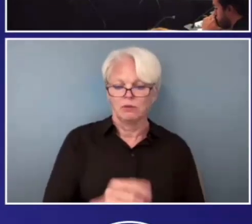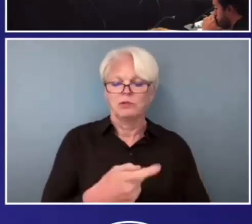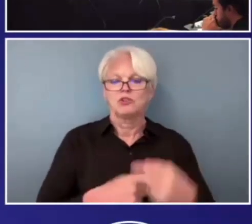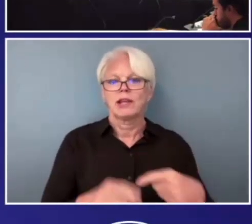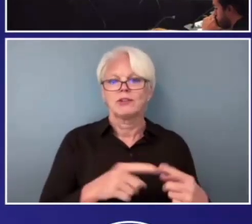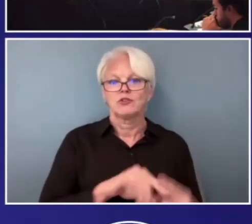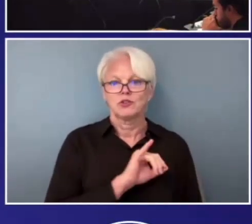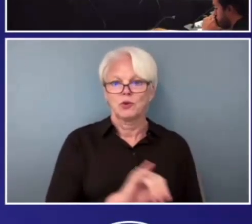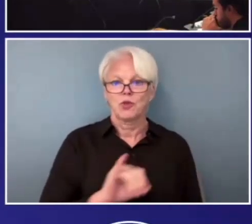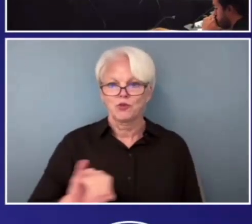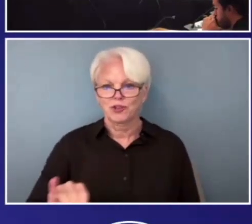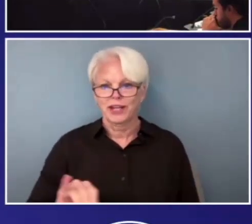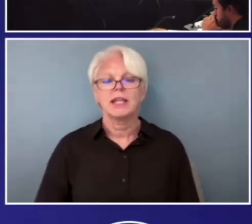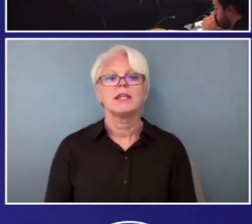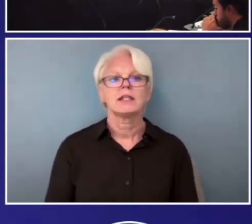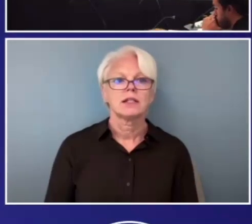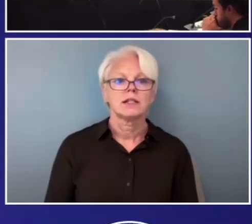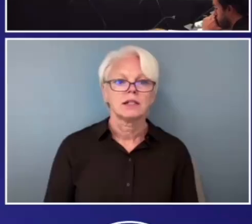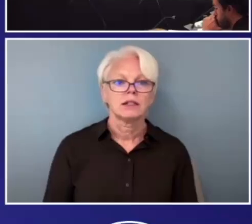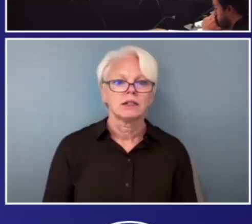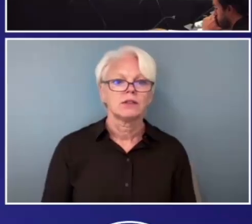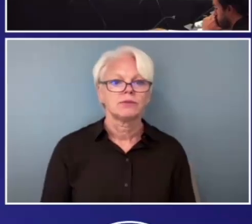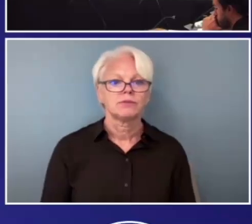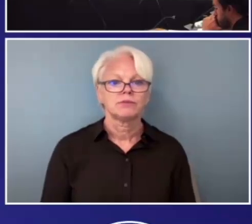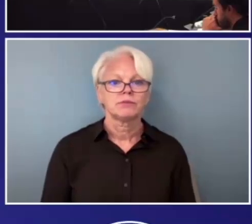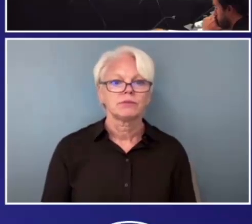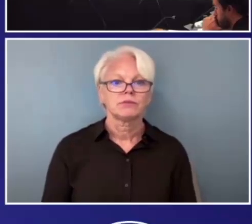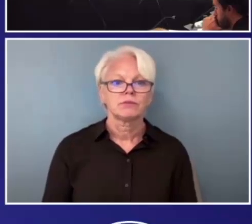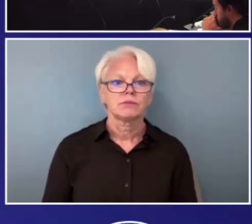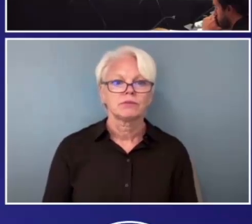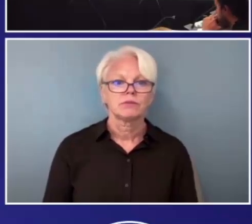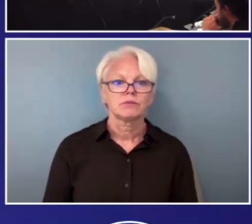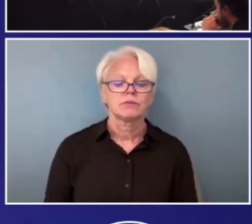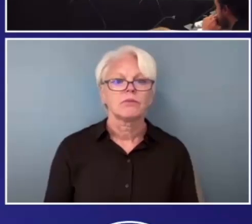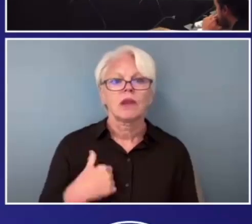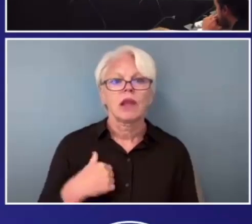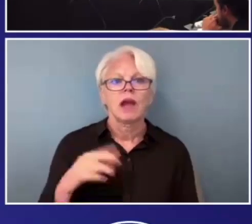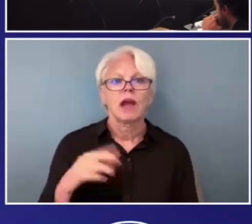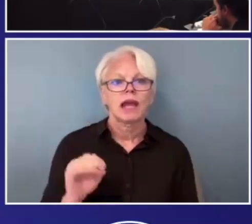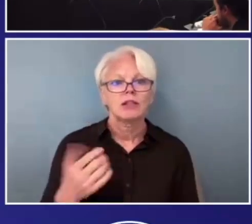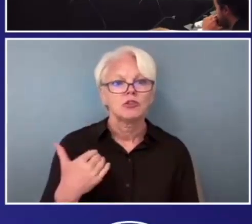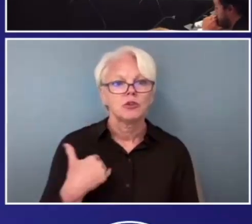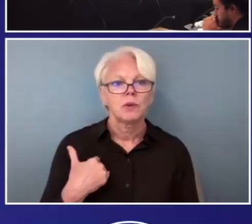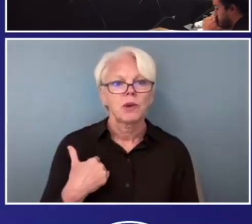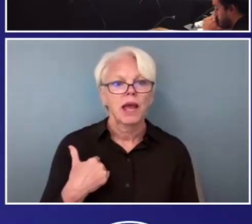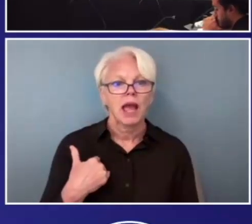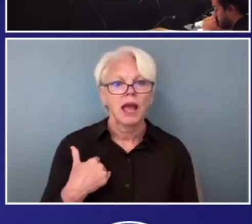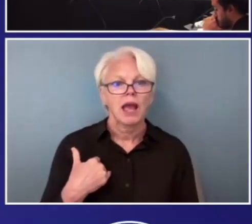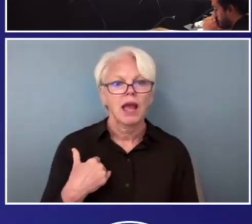So if we could look here, I do have -- I want to make sure that I